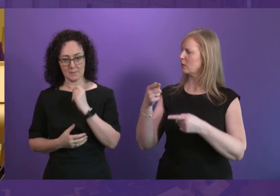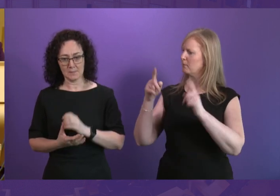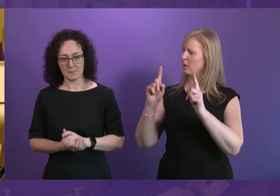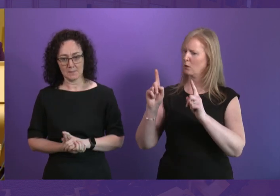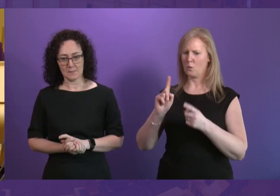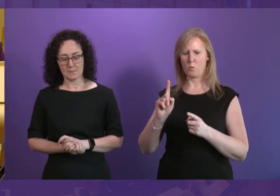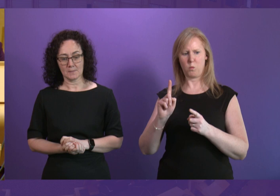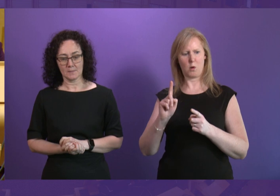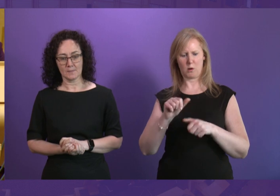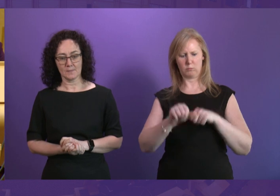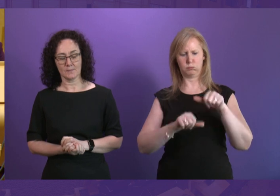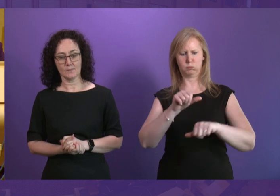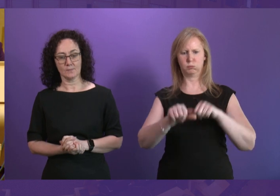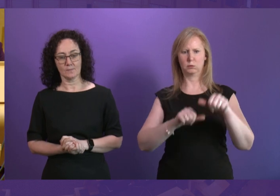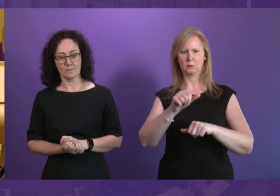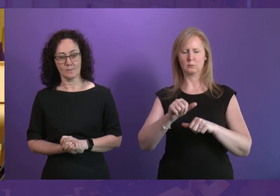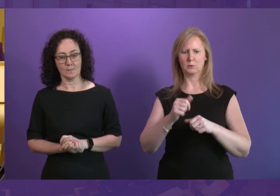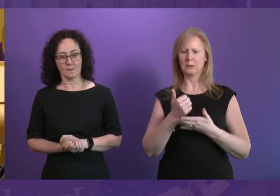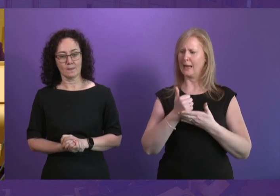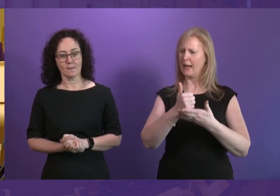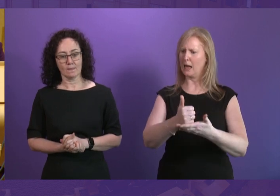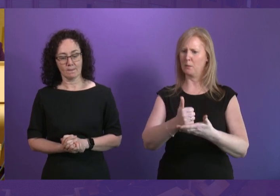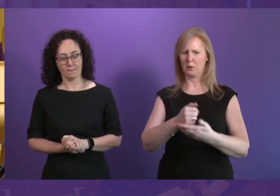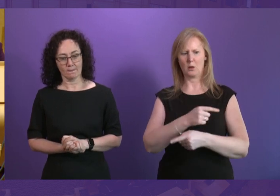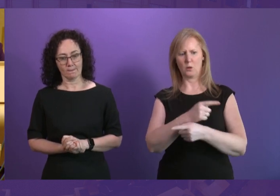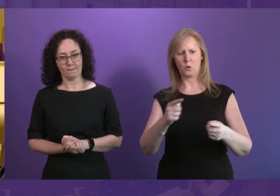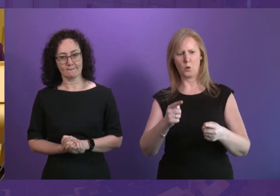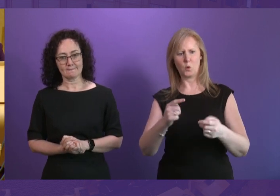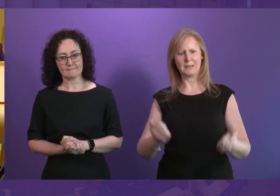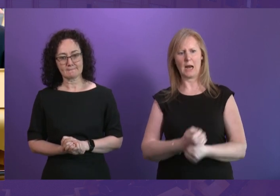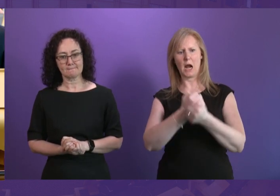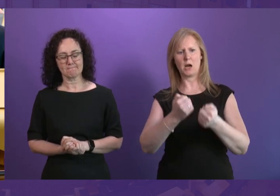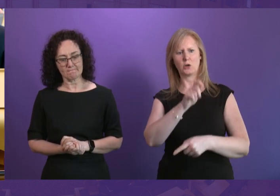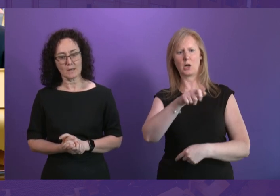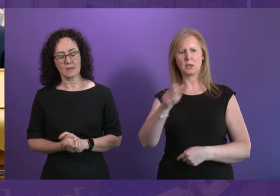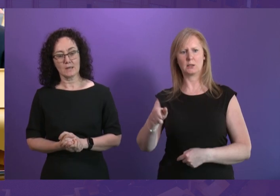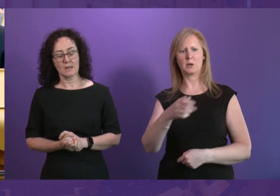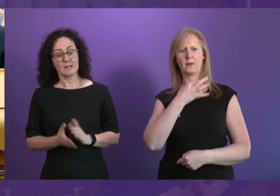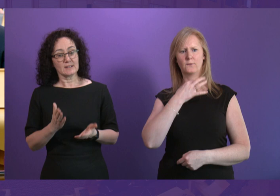Government plans to take to help vulnerable energy consumers. The First Minister (Nicola Sturgeon): We are disappointed that the United Kingdom